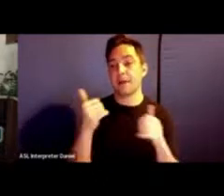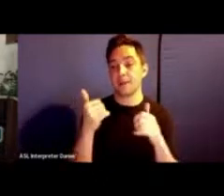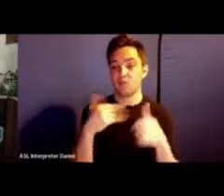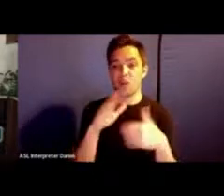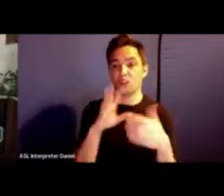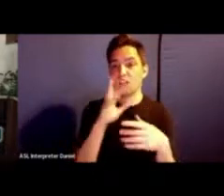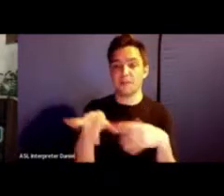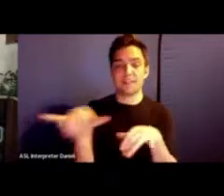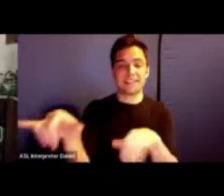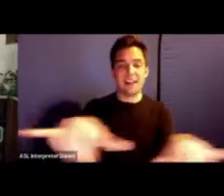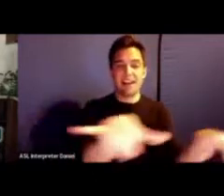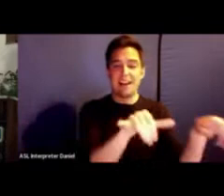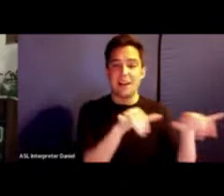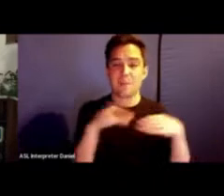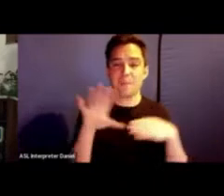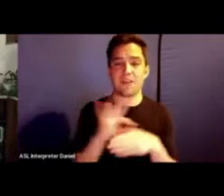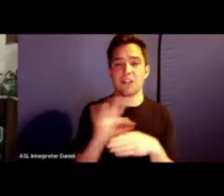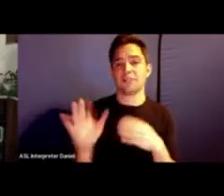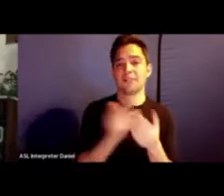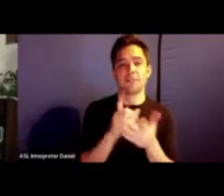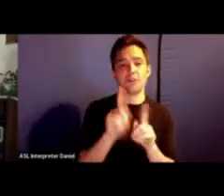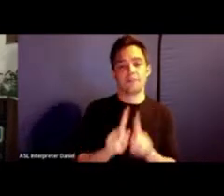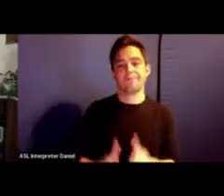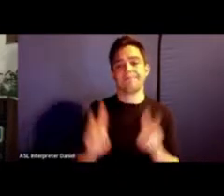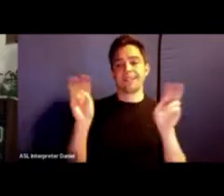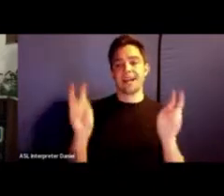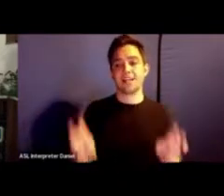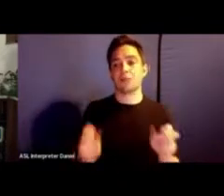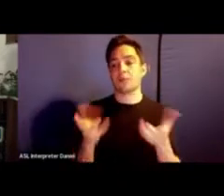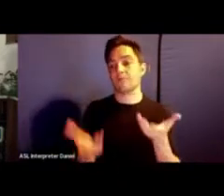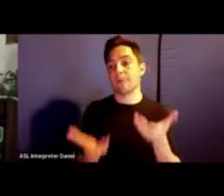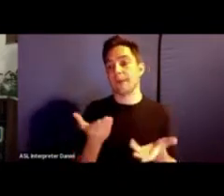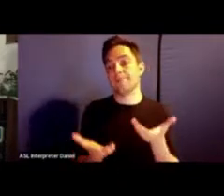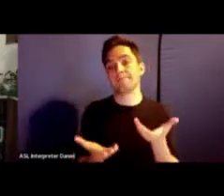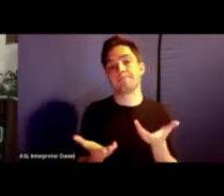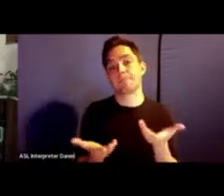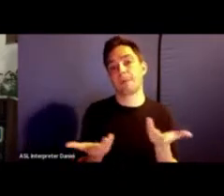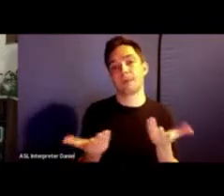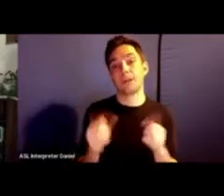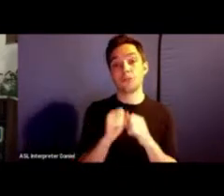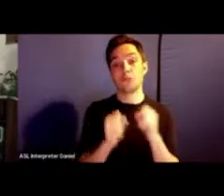same function, even if there's a different title, or the structure in your state might be